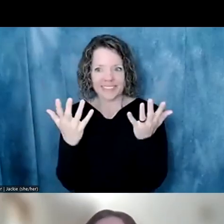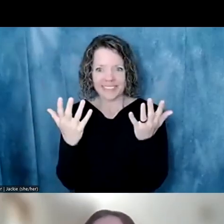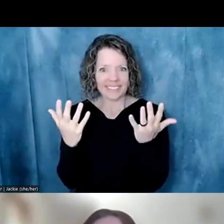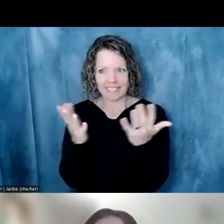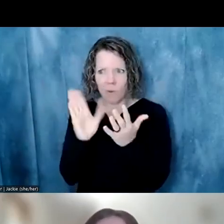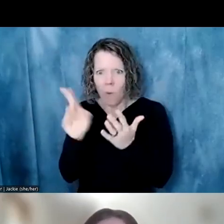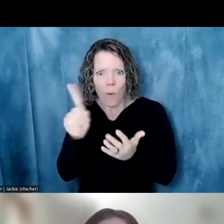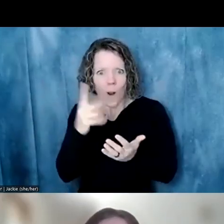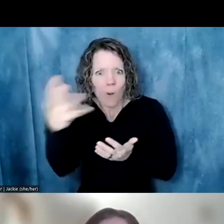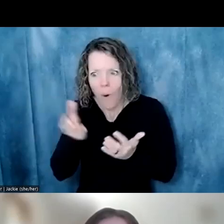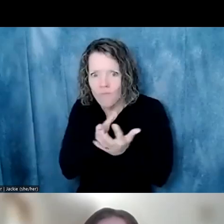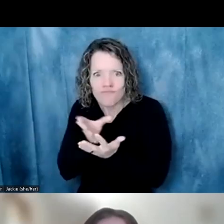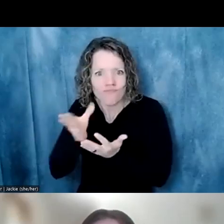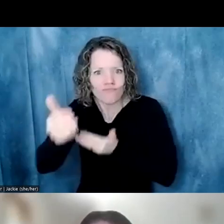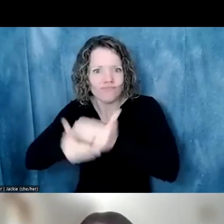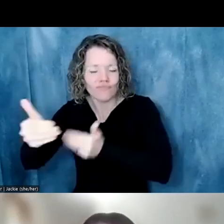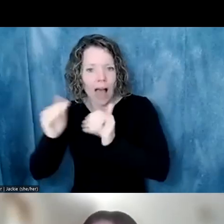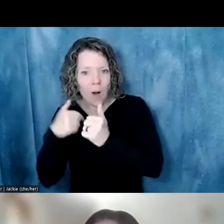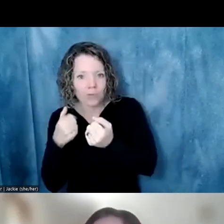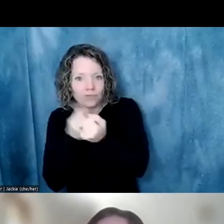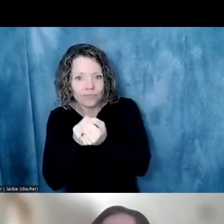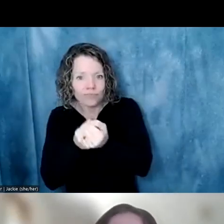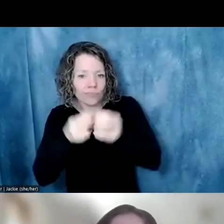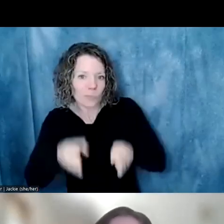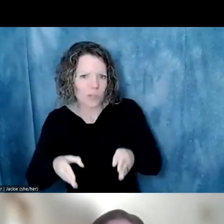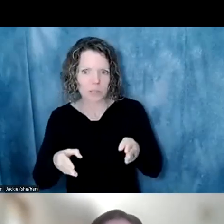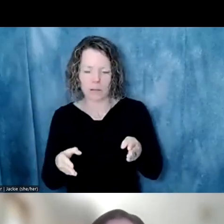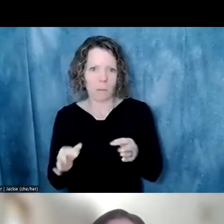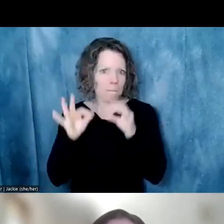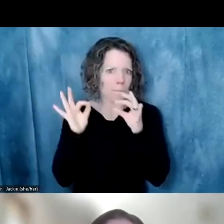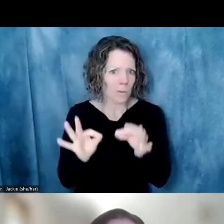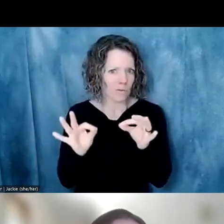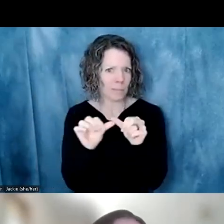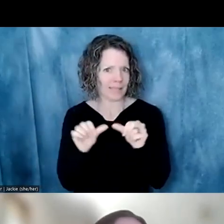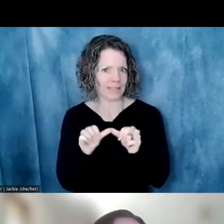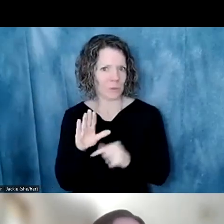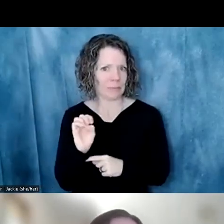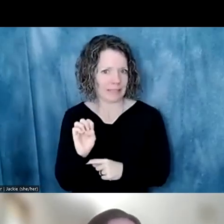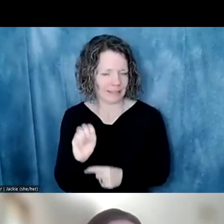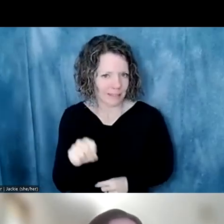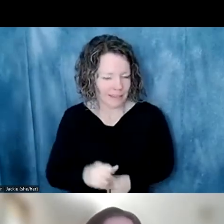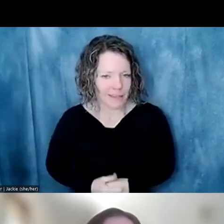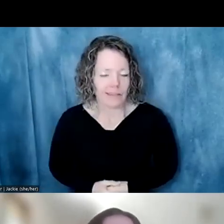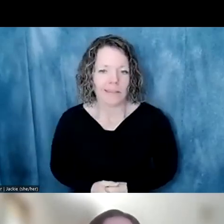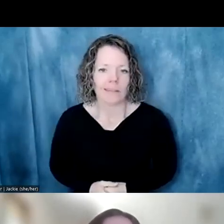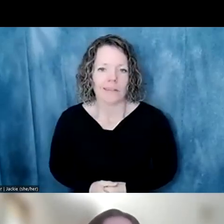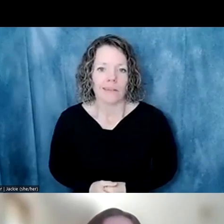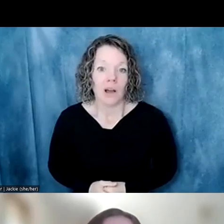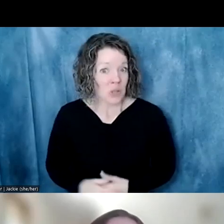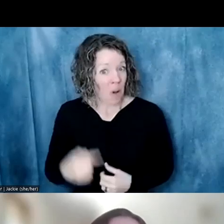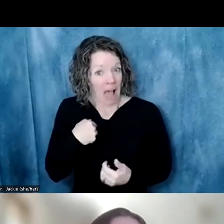in support of an individual, of a person. So for me, the tension is good and it is